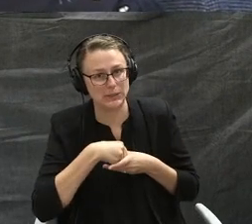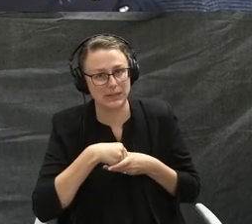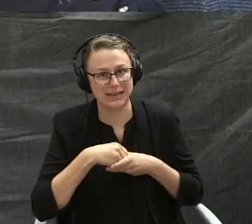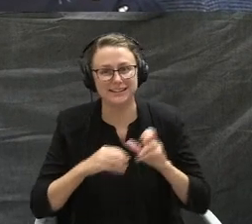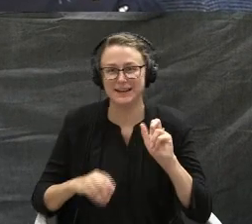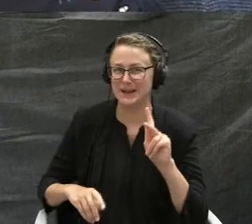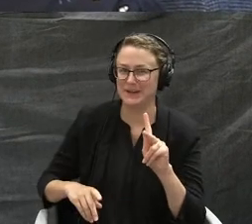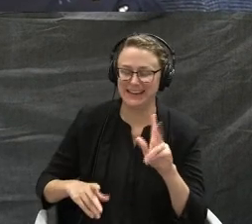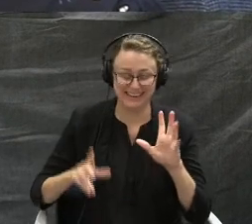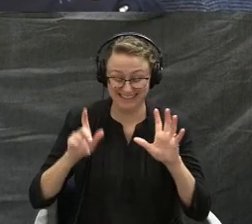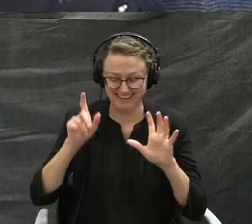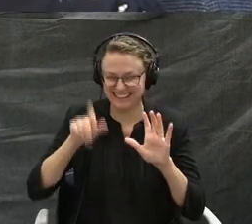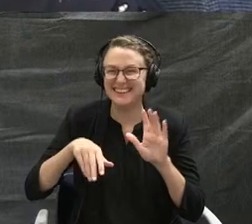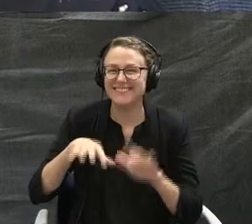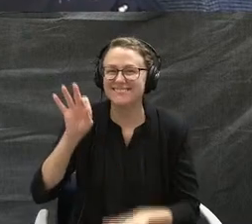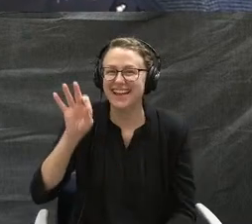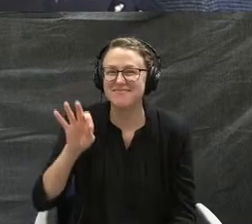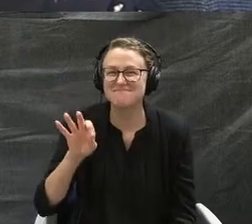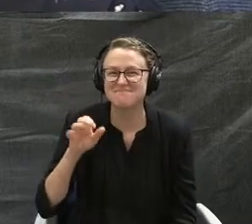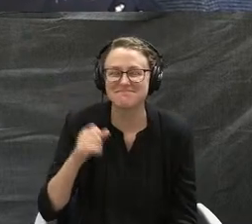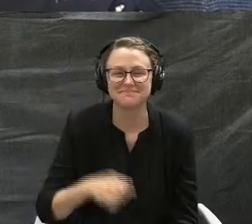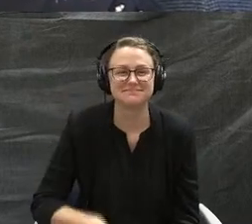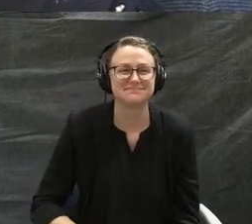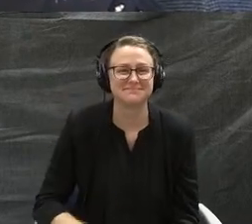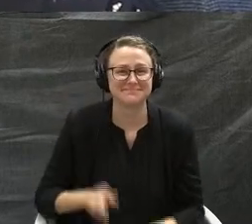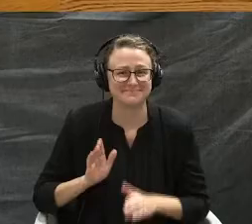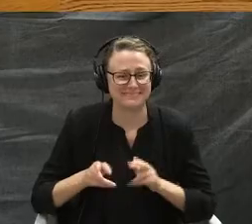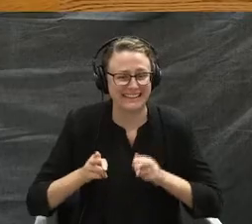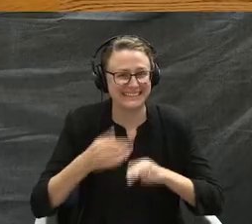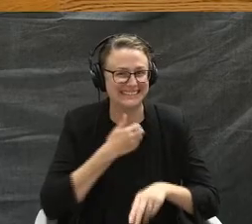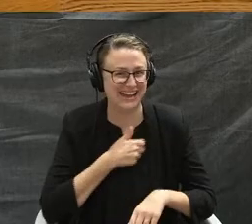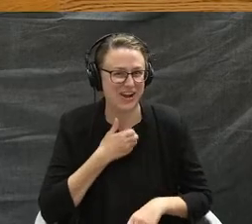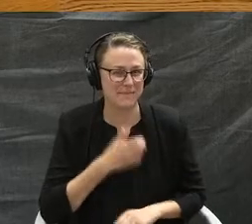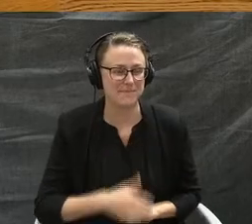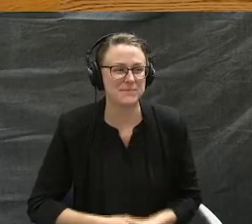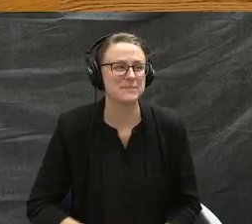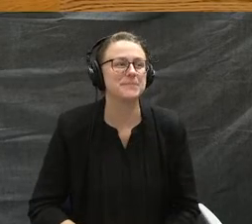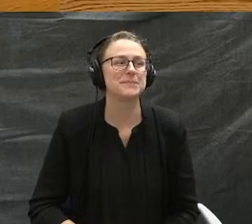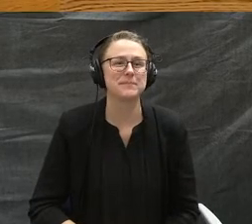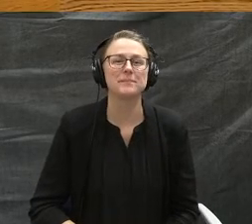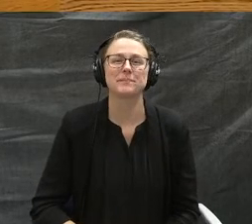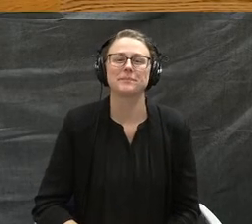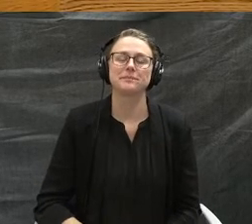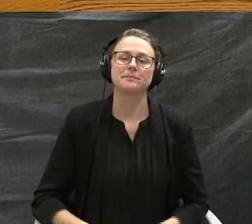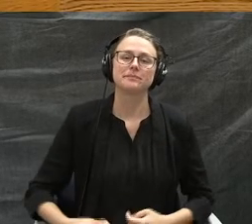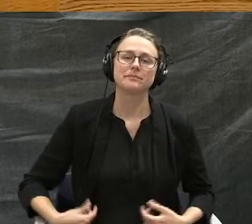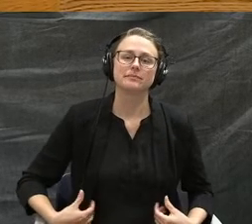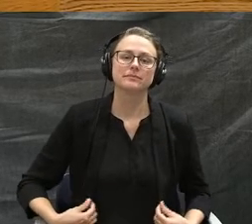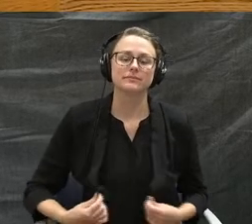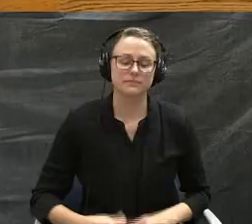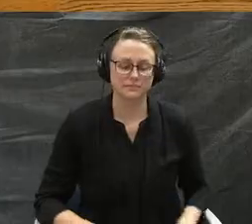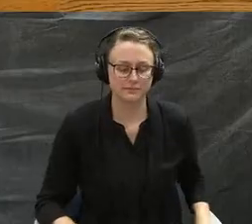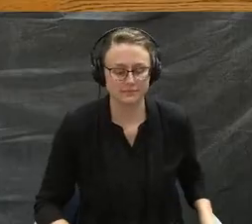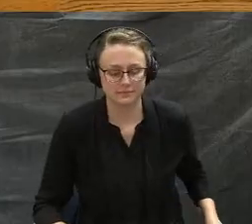that. Quickly, and I think the title is. Yeah OK alright.